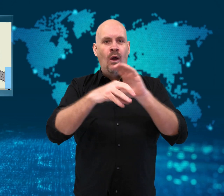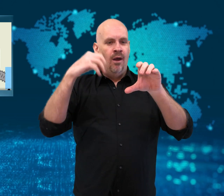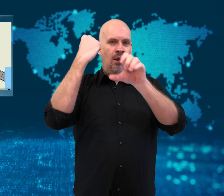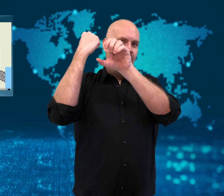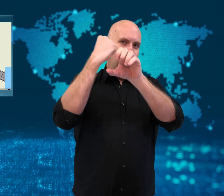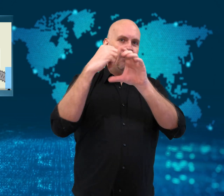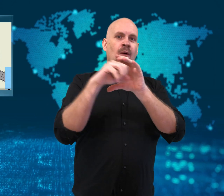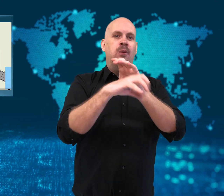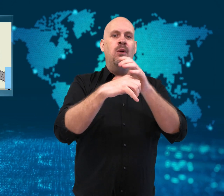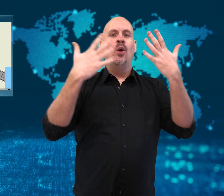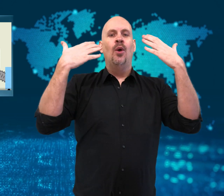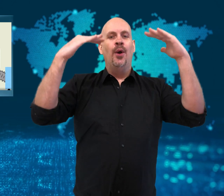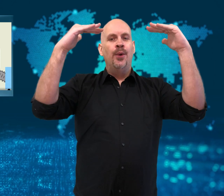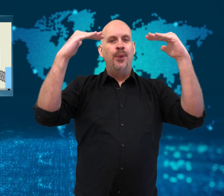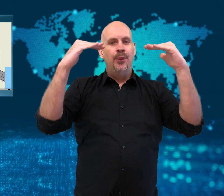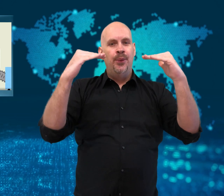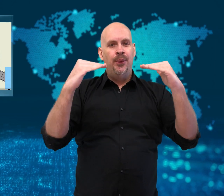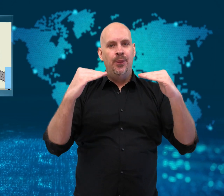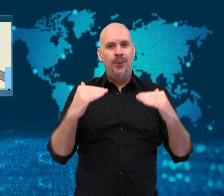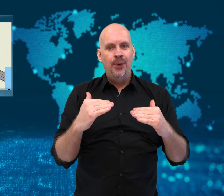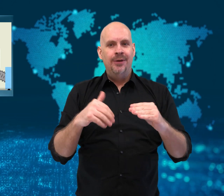if it got too hot.